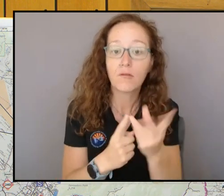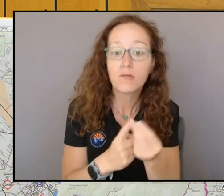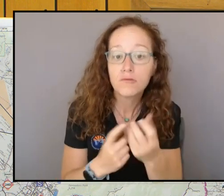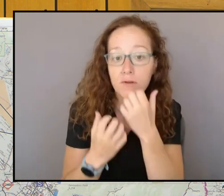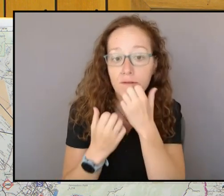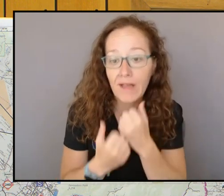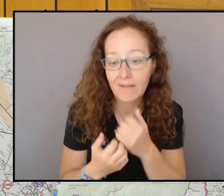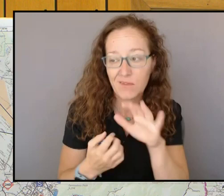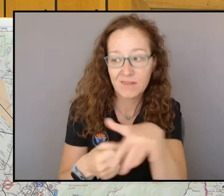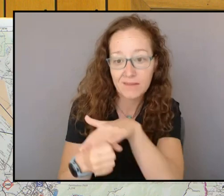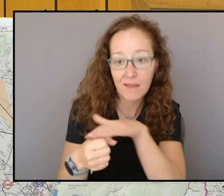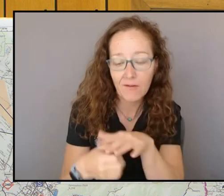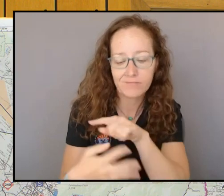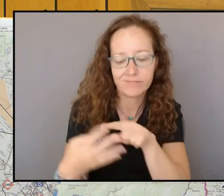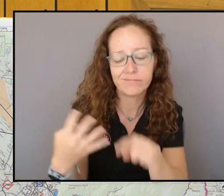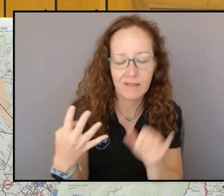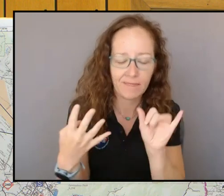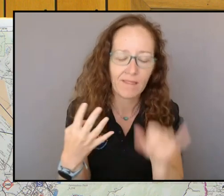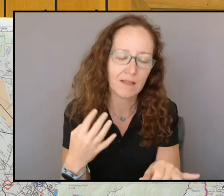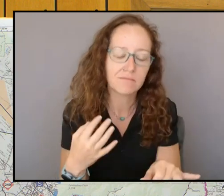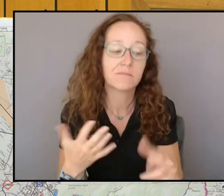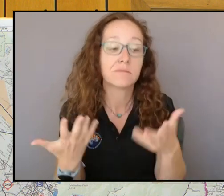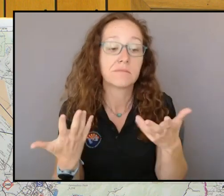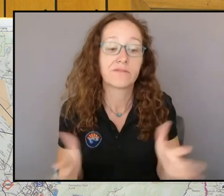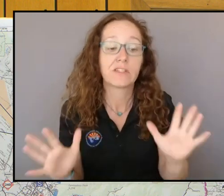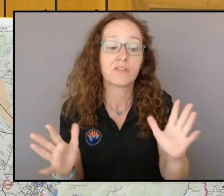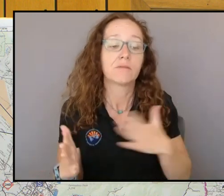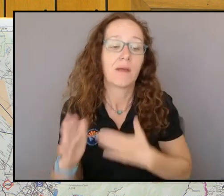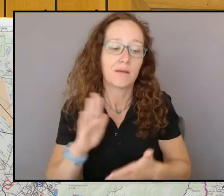that's the end of my operational update. Thank you.